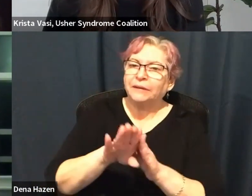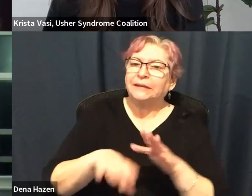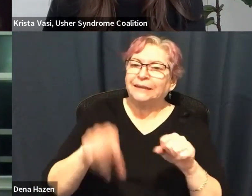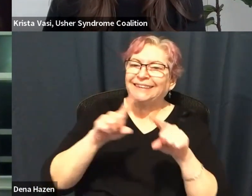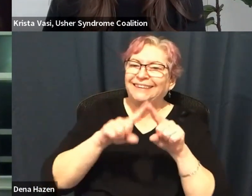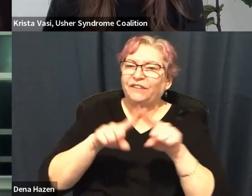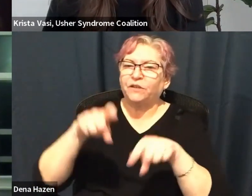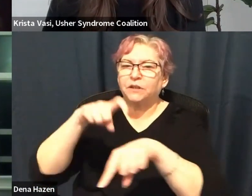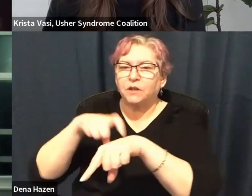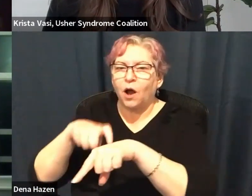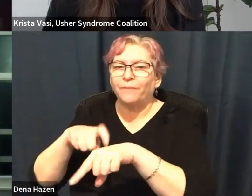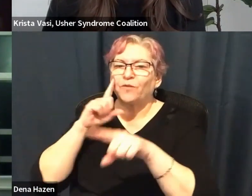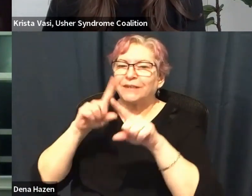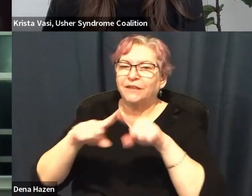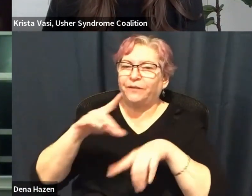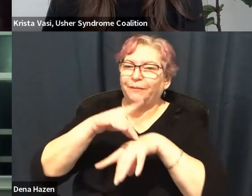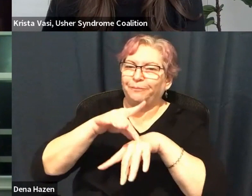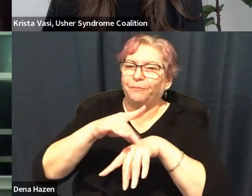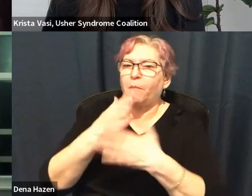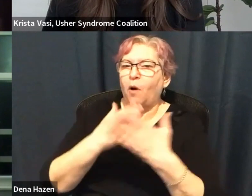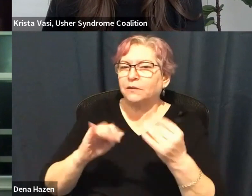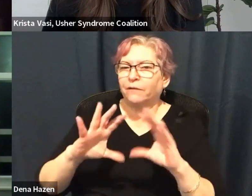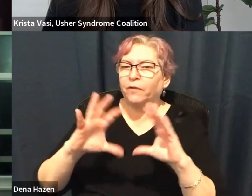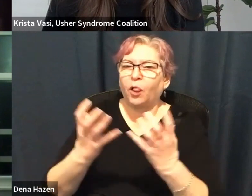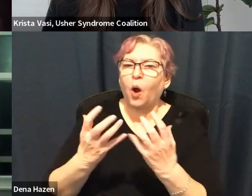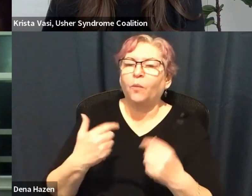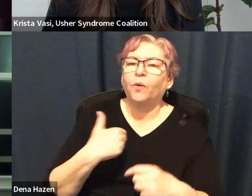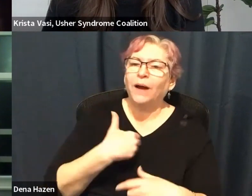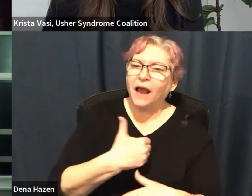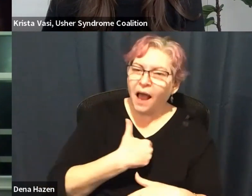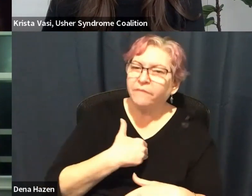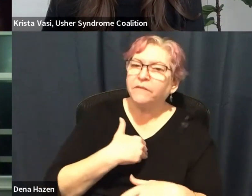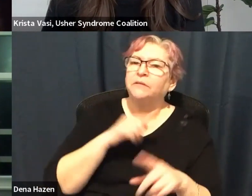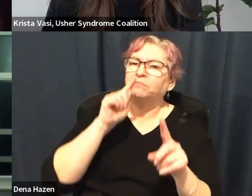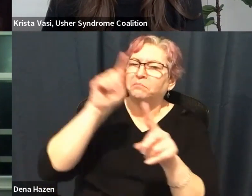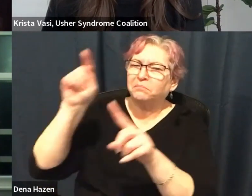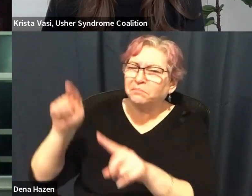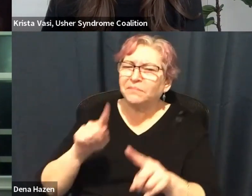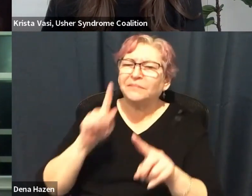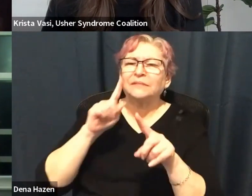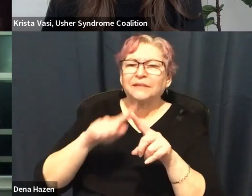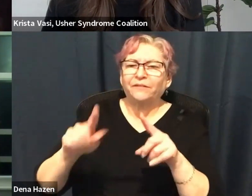in different geographies. We do plan to have sites all around the world from the United States,